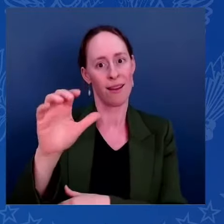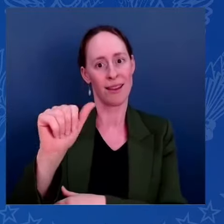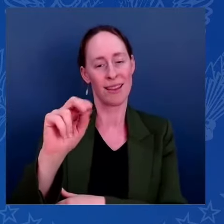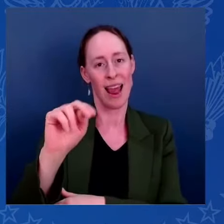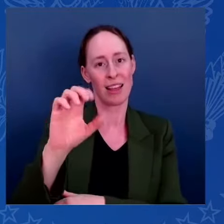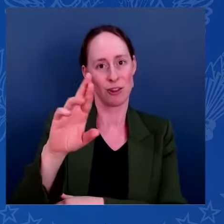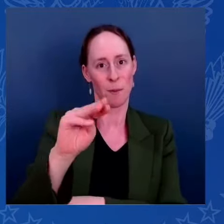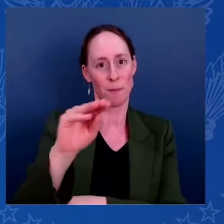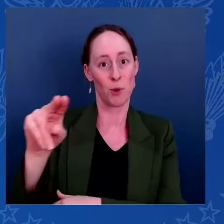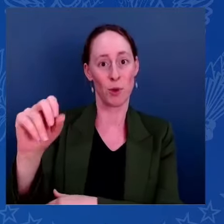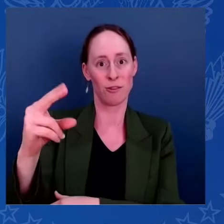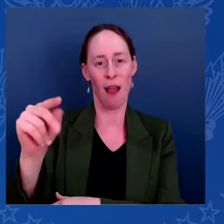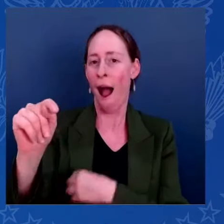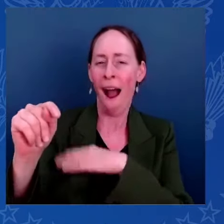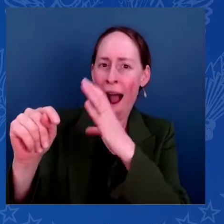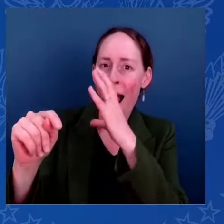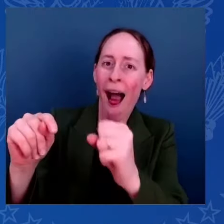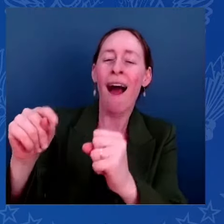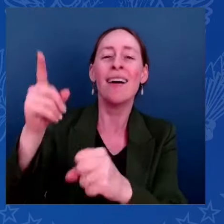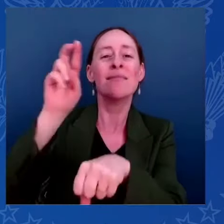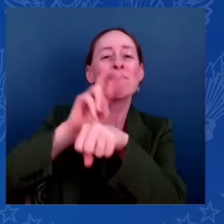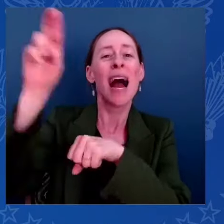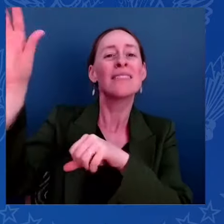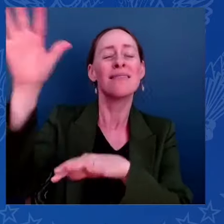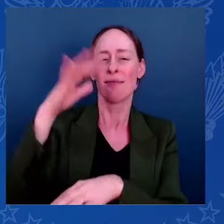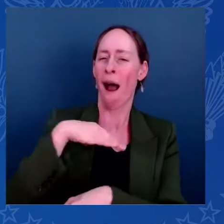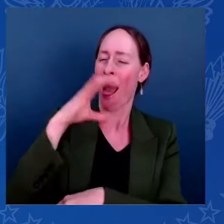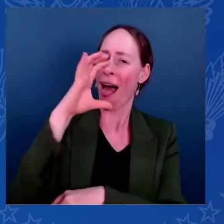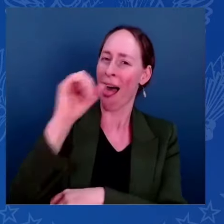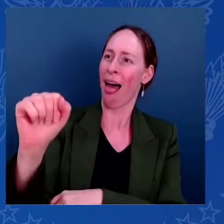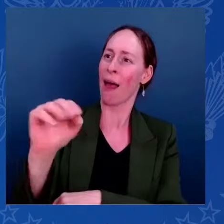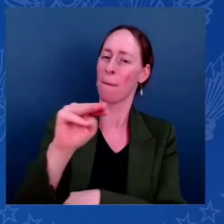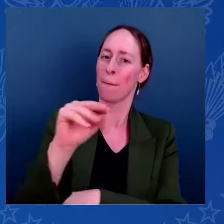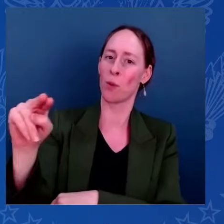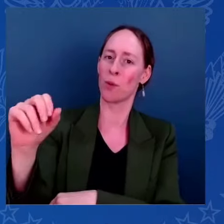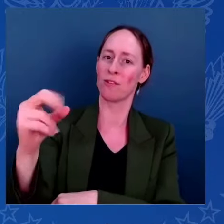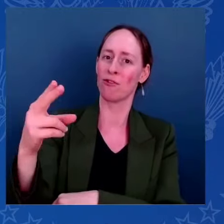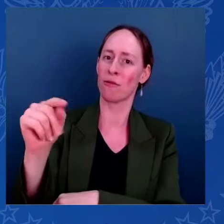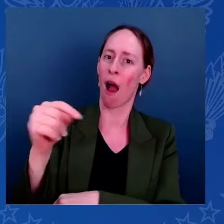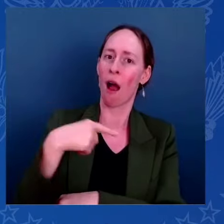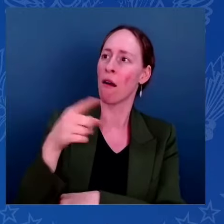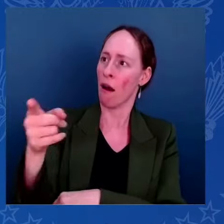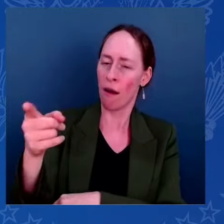In that speech, you talked to medical doctors, scientists, and engineers involved in the fight against cancer.